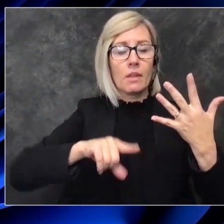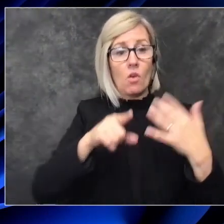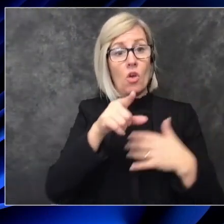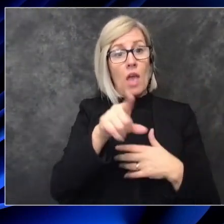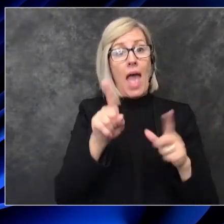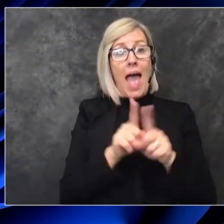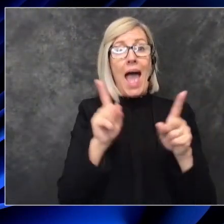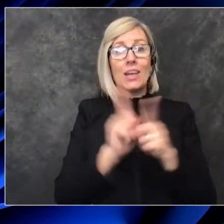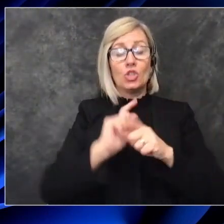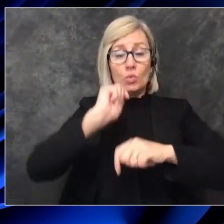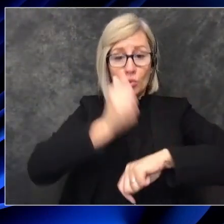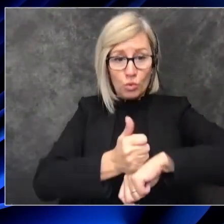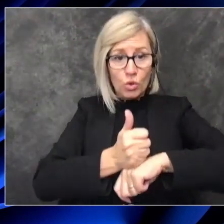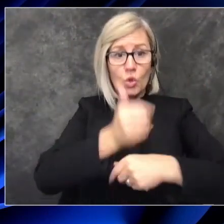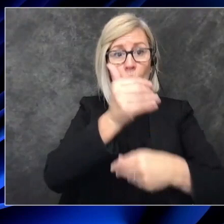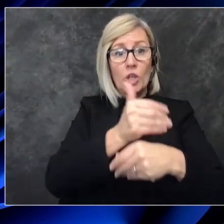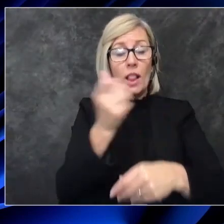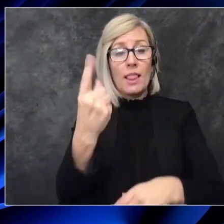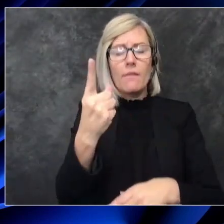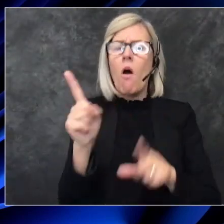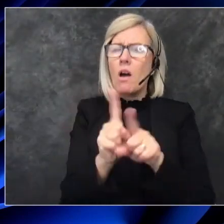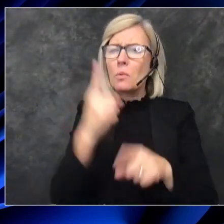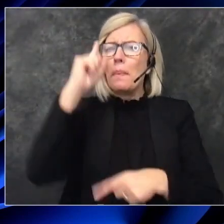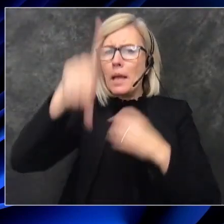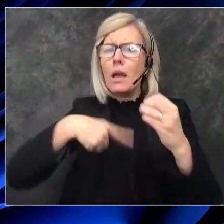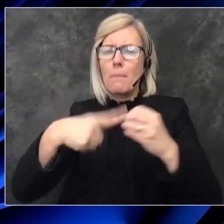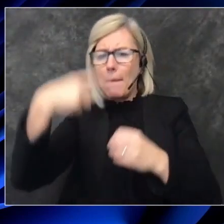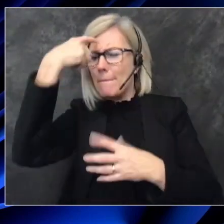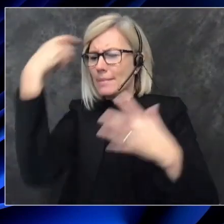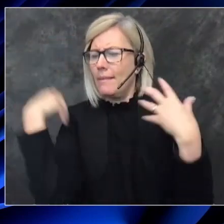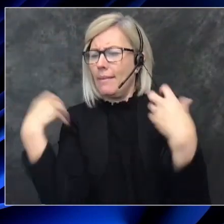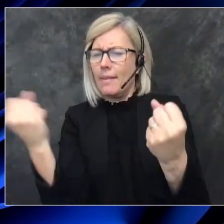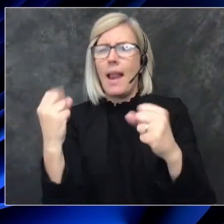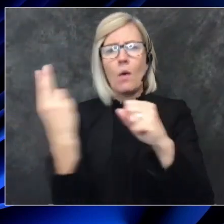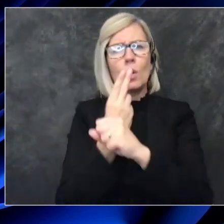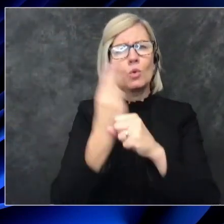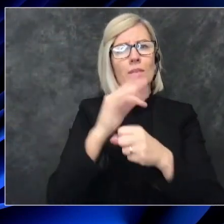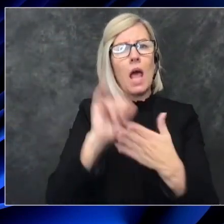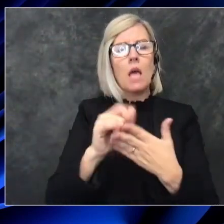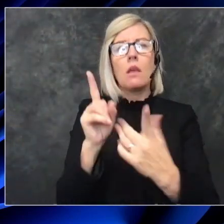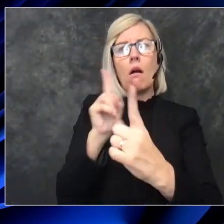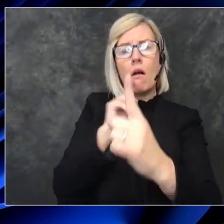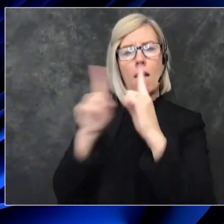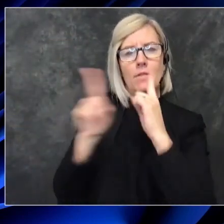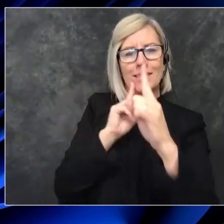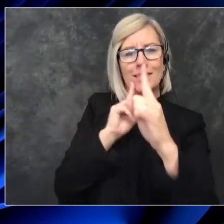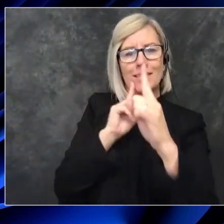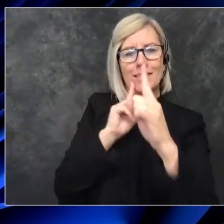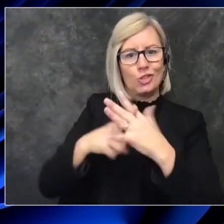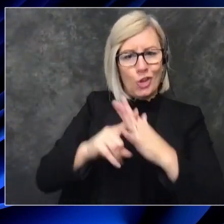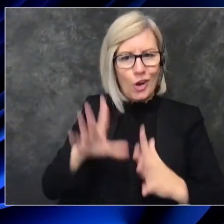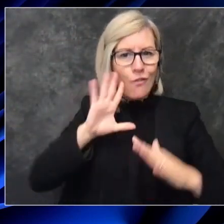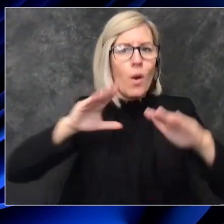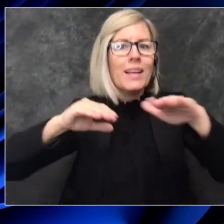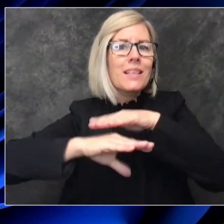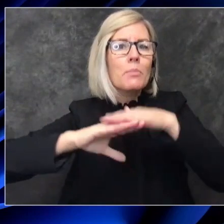take a moment to also think about mental health and maybe how you can use that as a conversation starter for accessibility in any workplace you know.